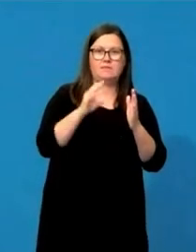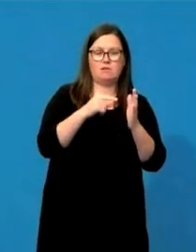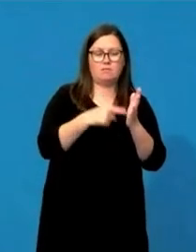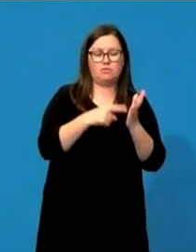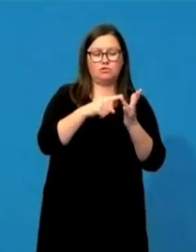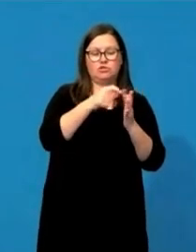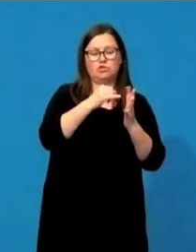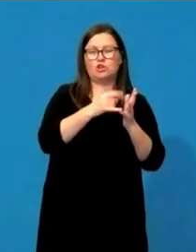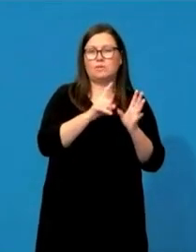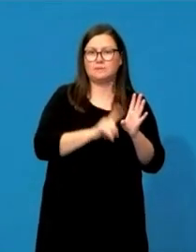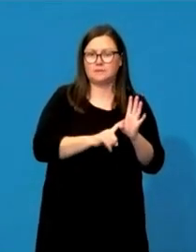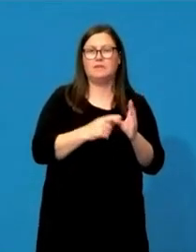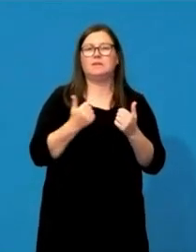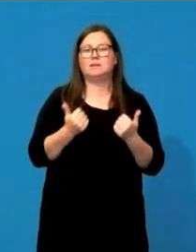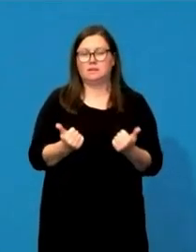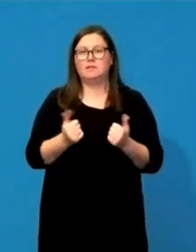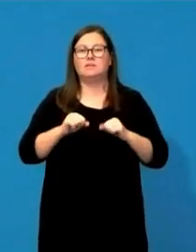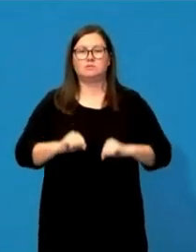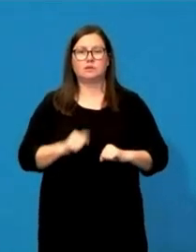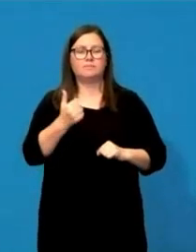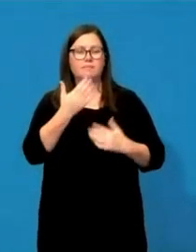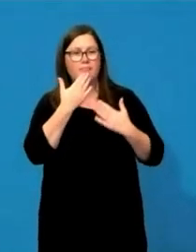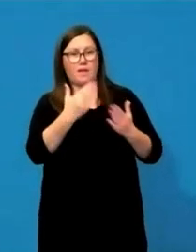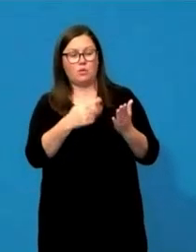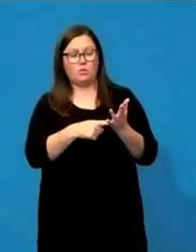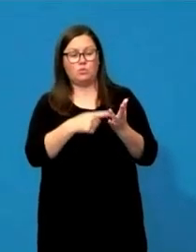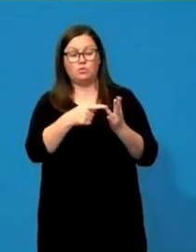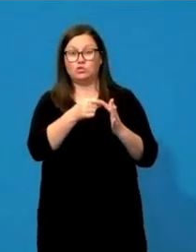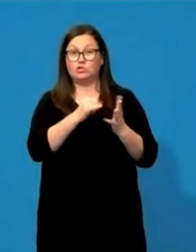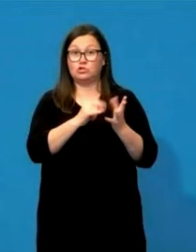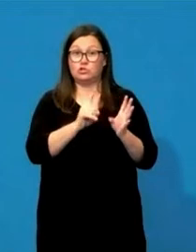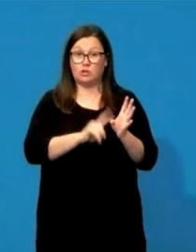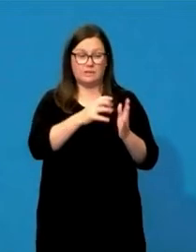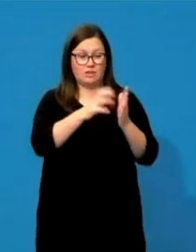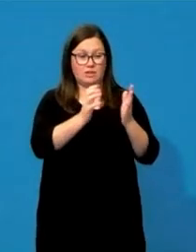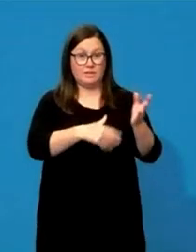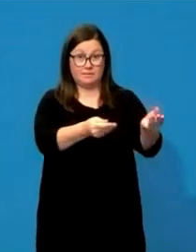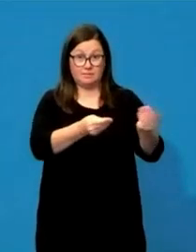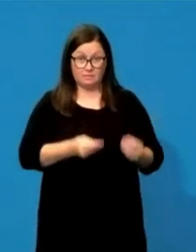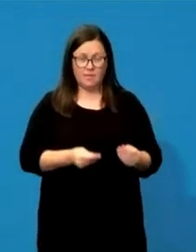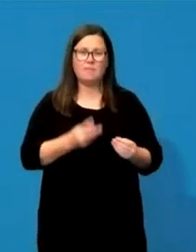So, thank you, Topsy, for your statement and thank you both very much for coming to the Royal Commission to give evidence.